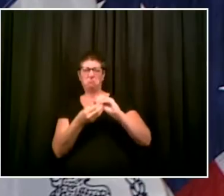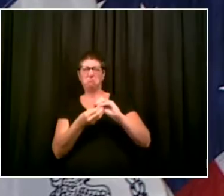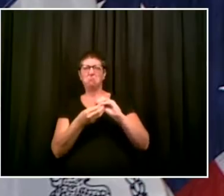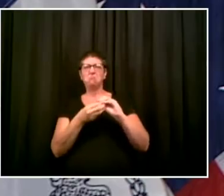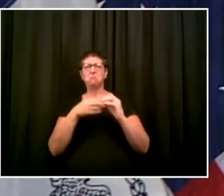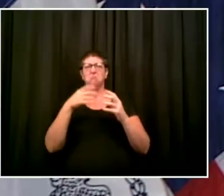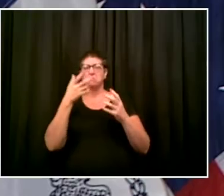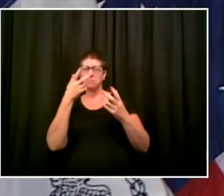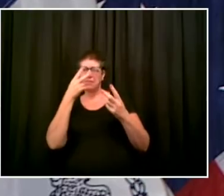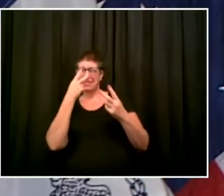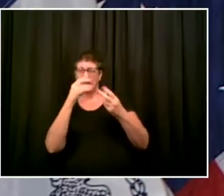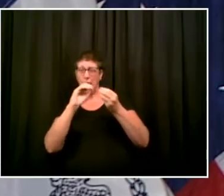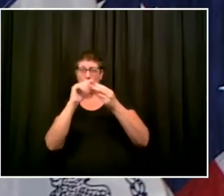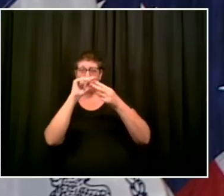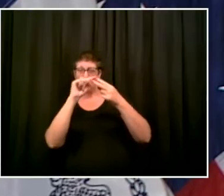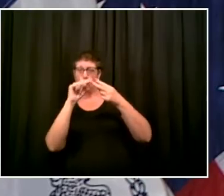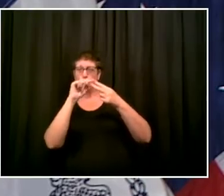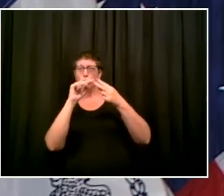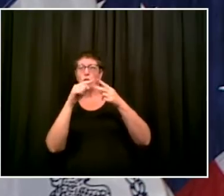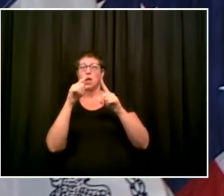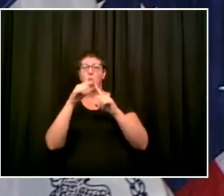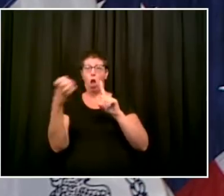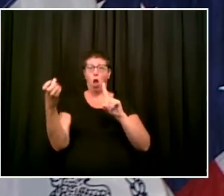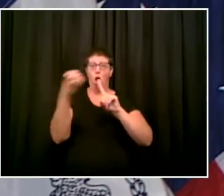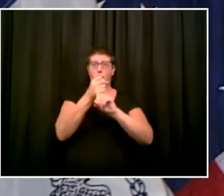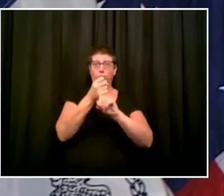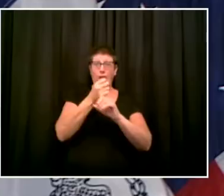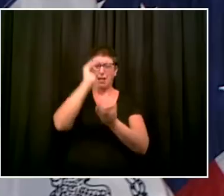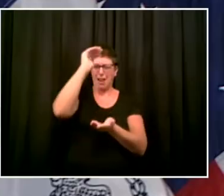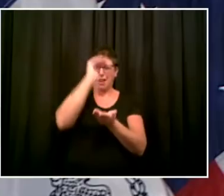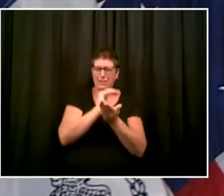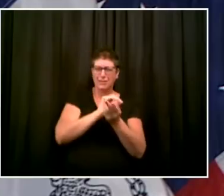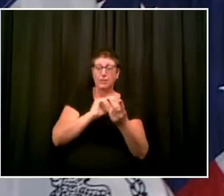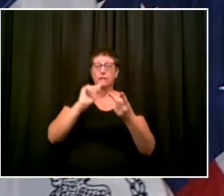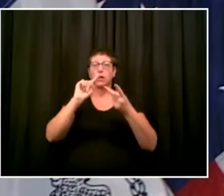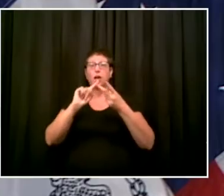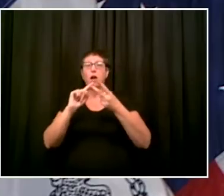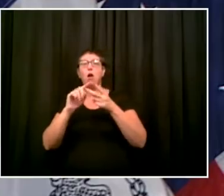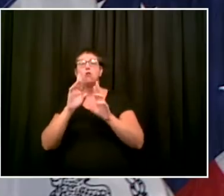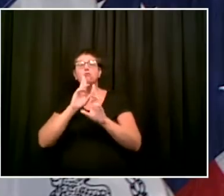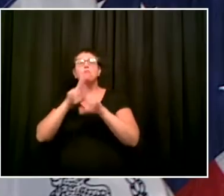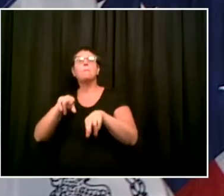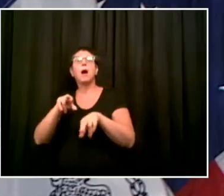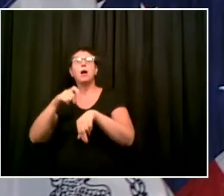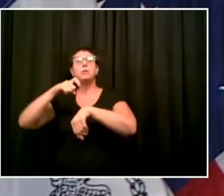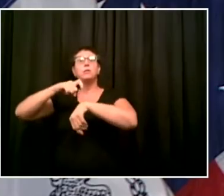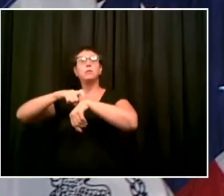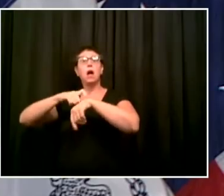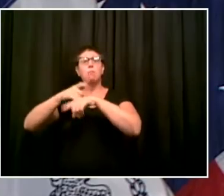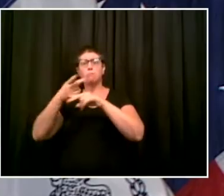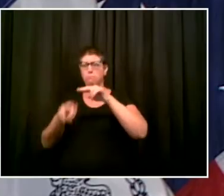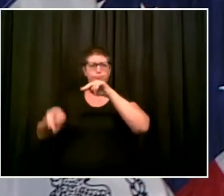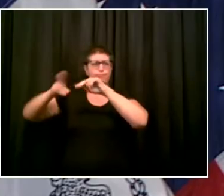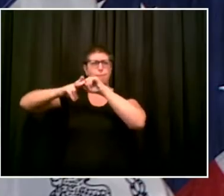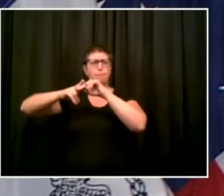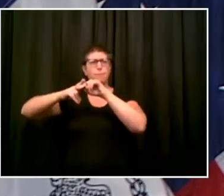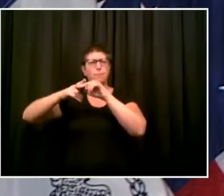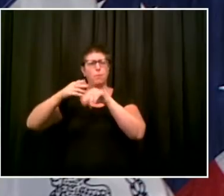YOU LOOK AT THE NUMBERS. RESPONSE TIMES